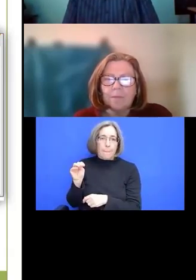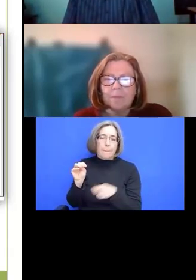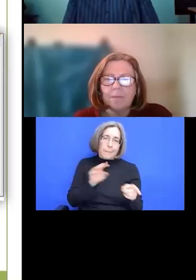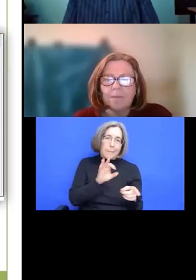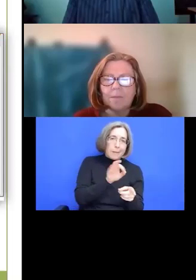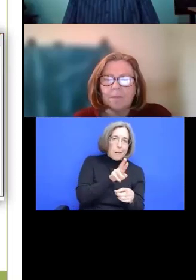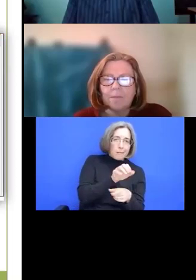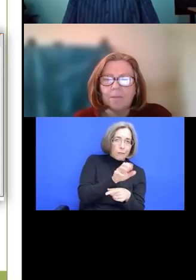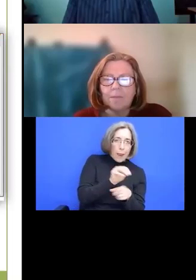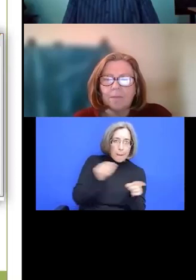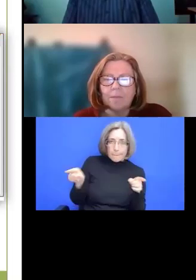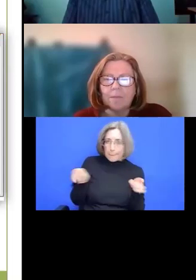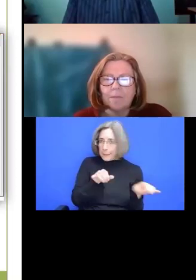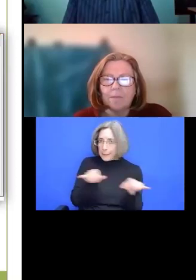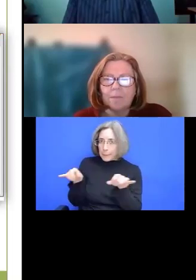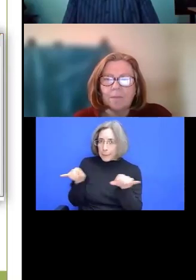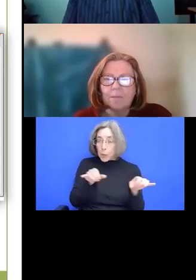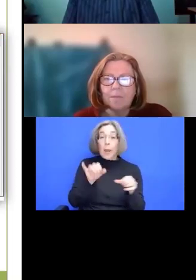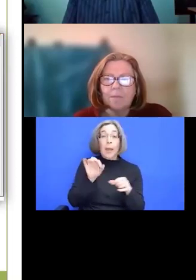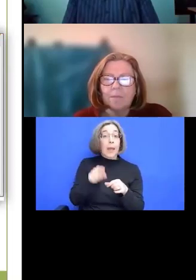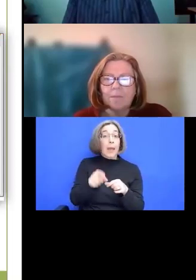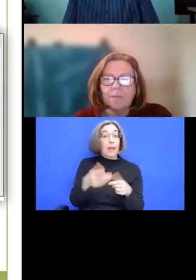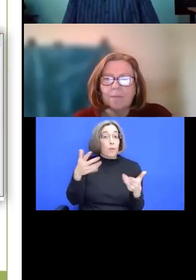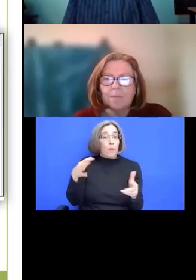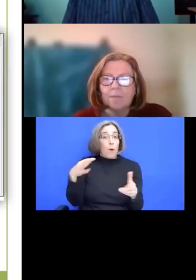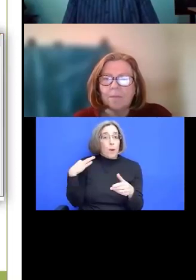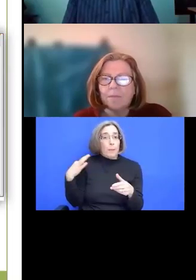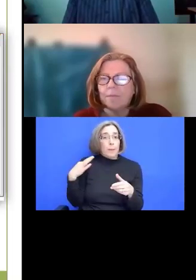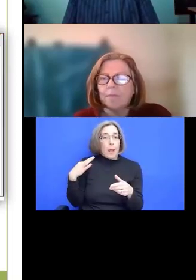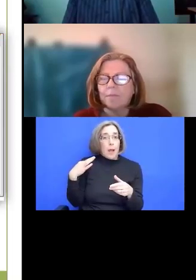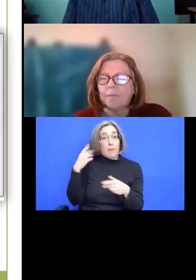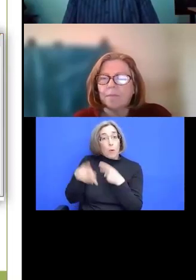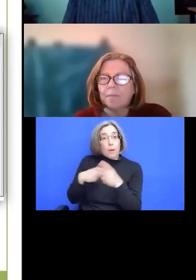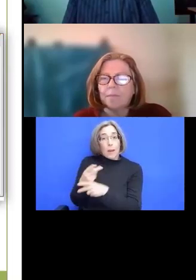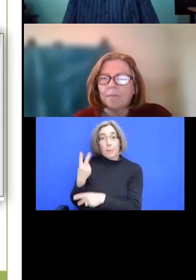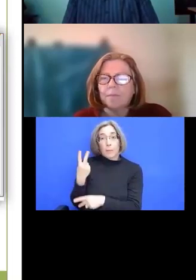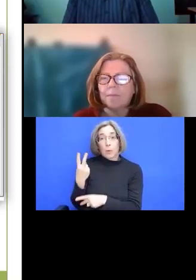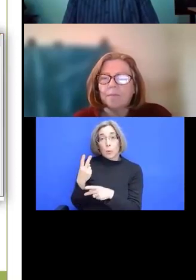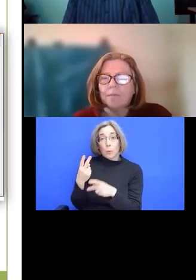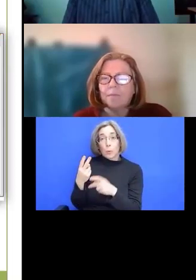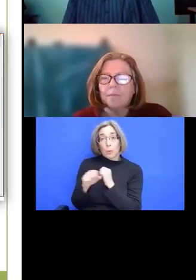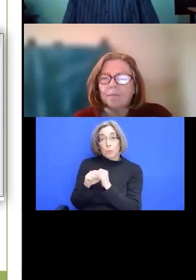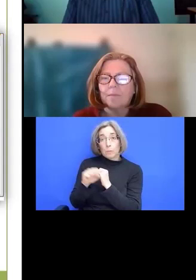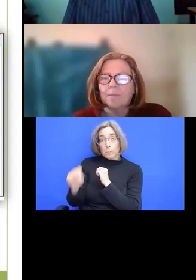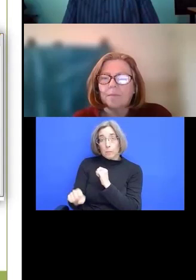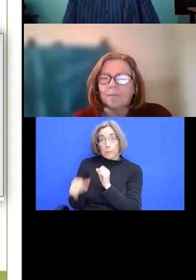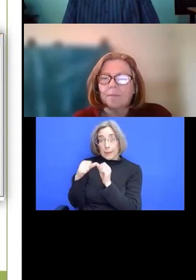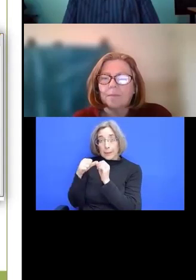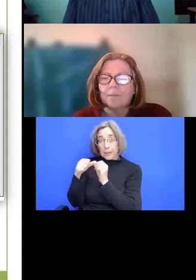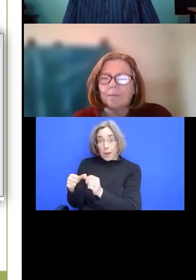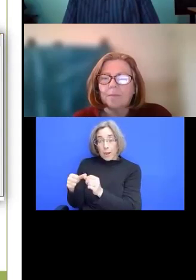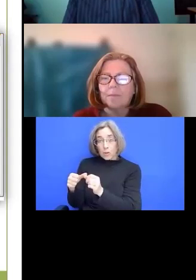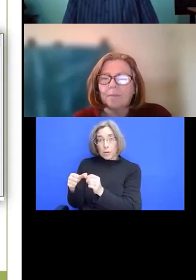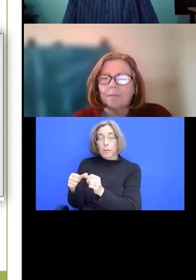If you have applied for a Type 2 continuation, then we're going to call it an IRAM